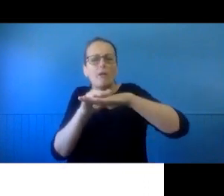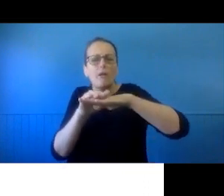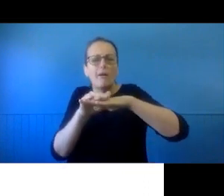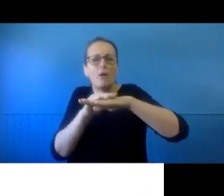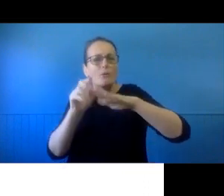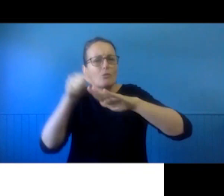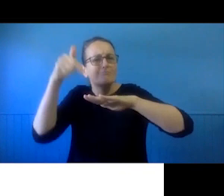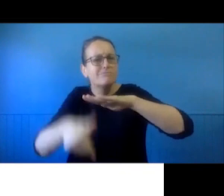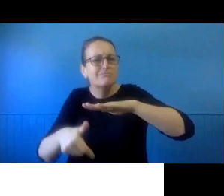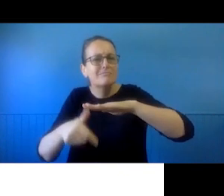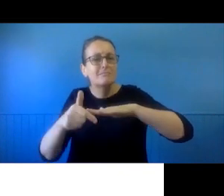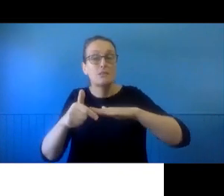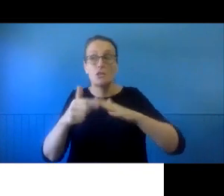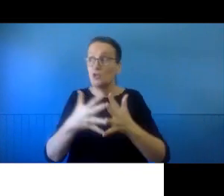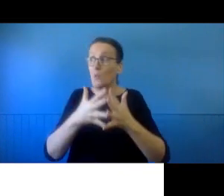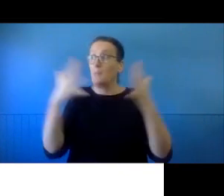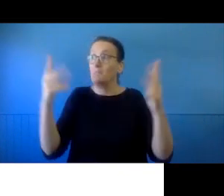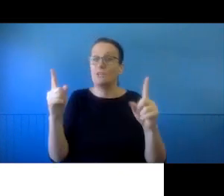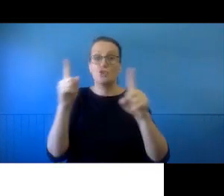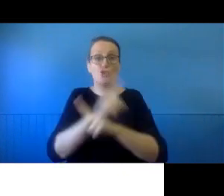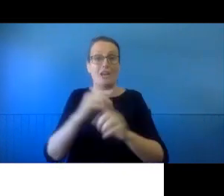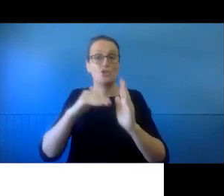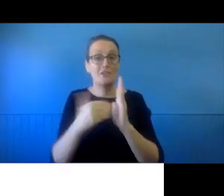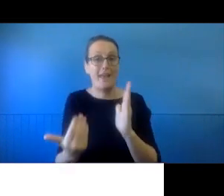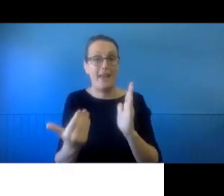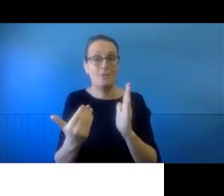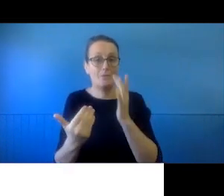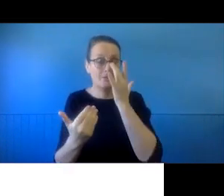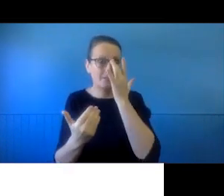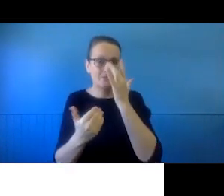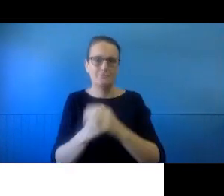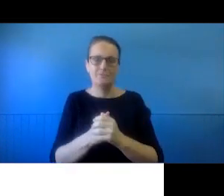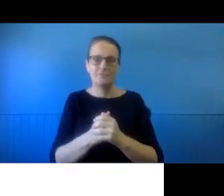changes that we're facing right now actually call into question and call